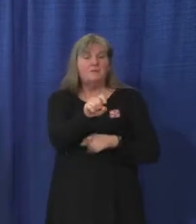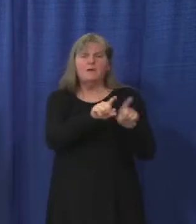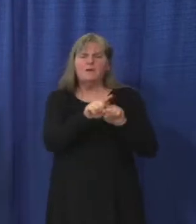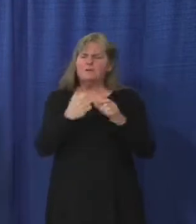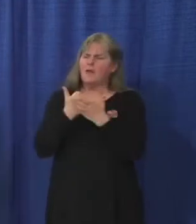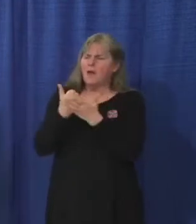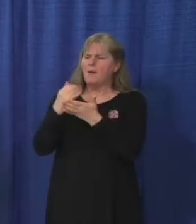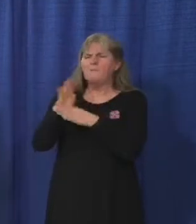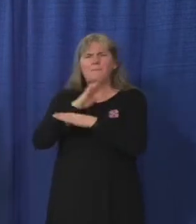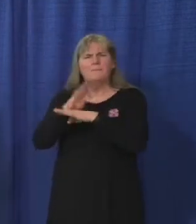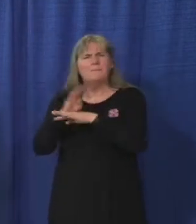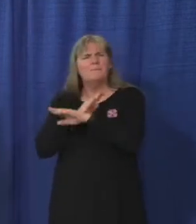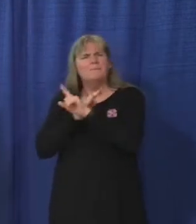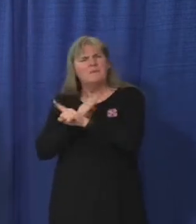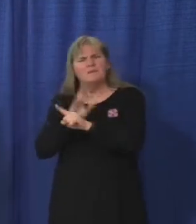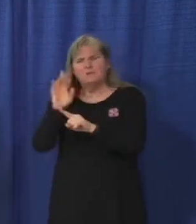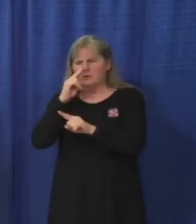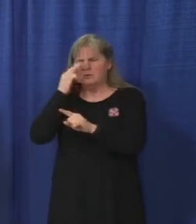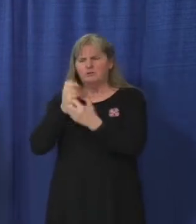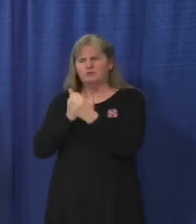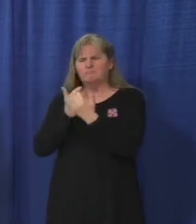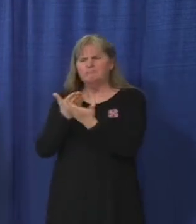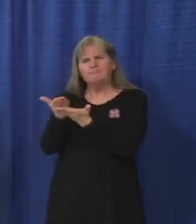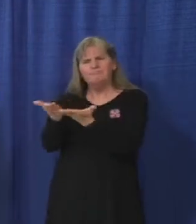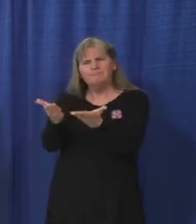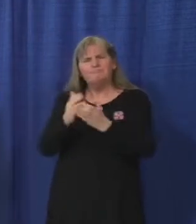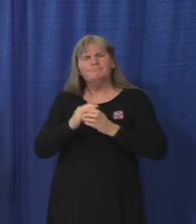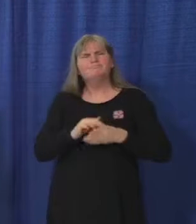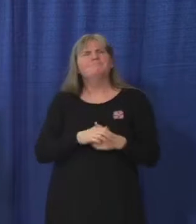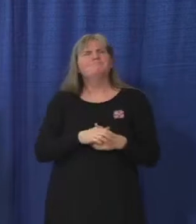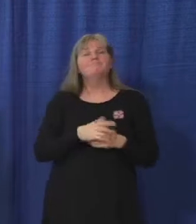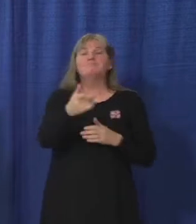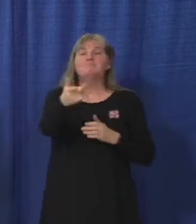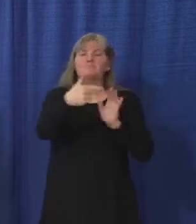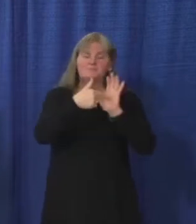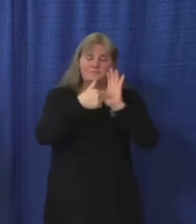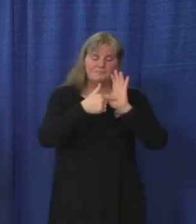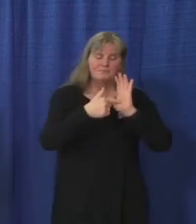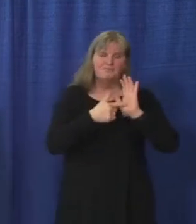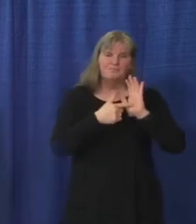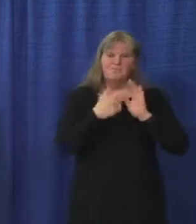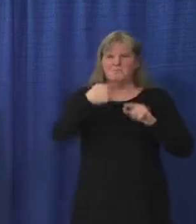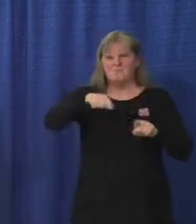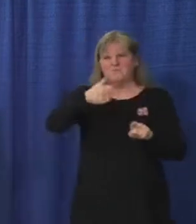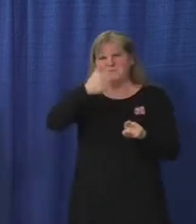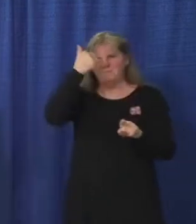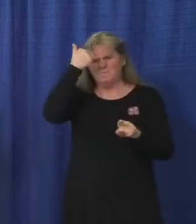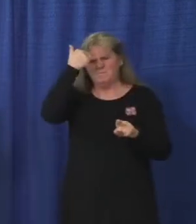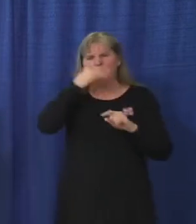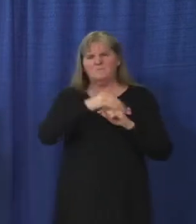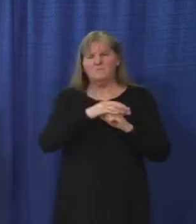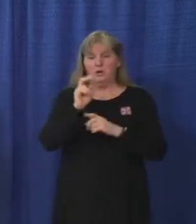challenges. For example, as many of you know, the tourism and creative cultural industries were hit